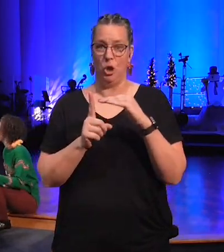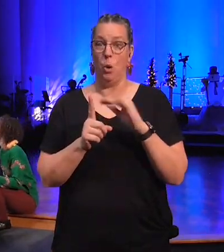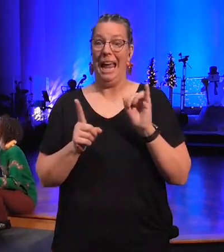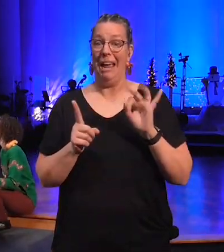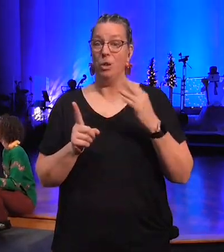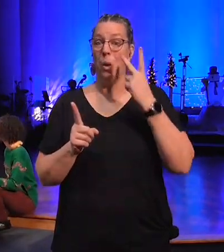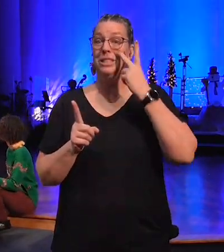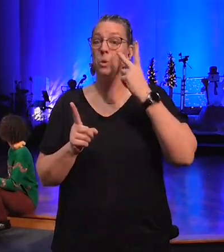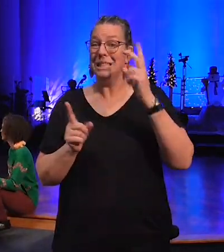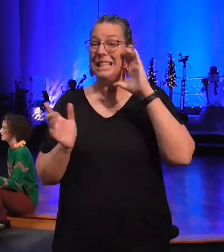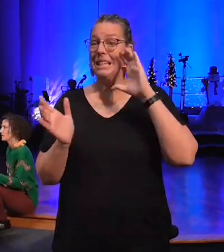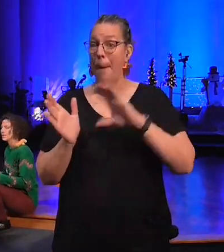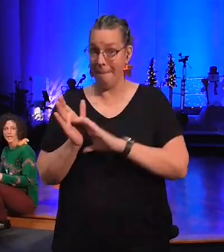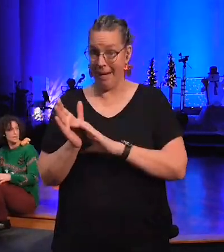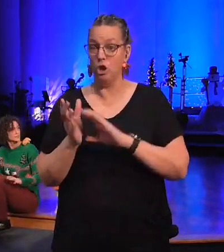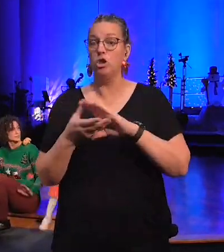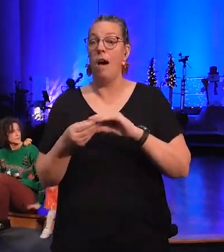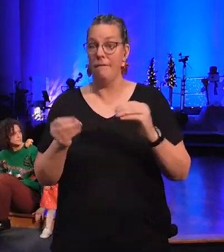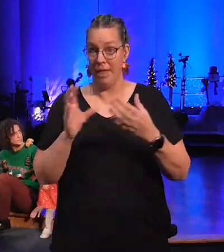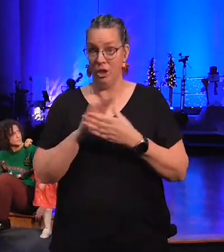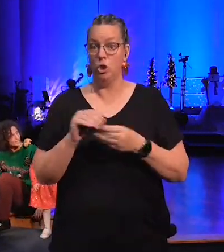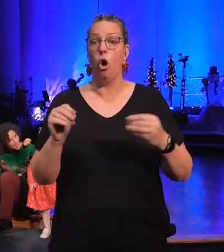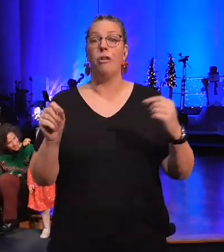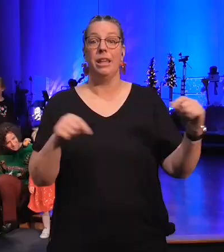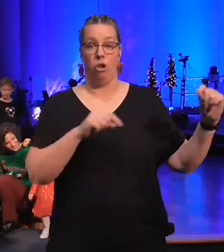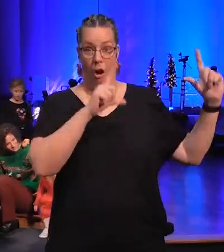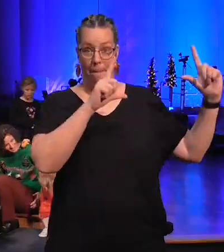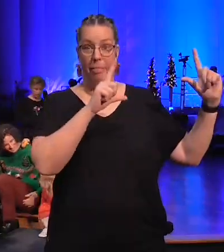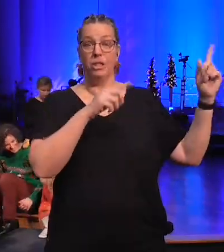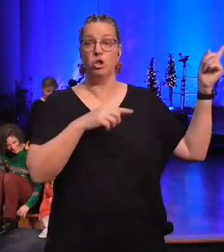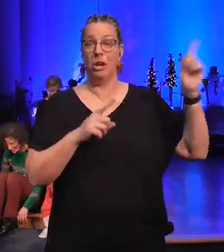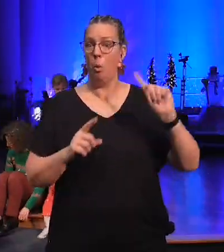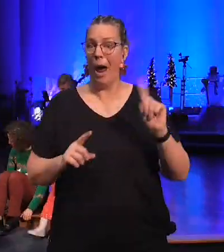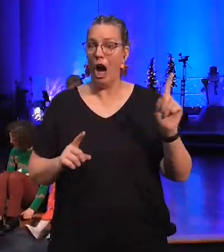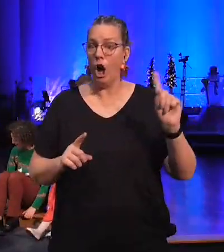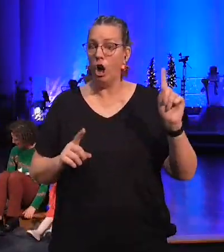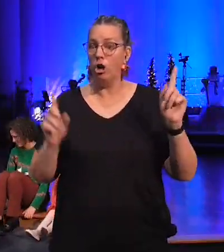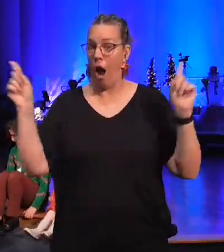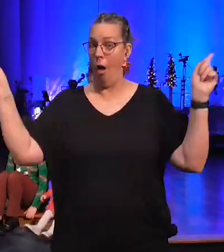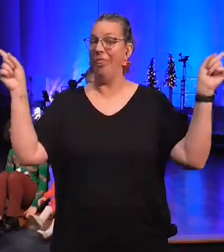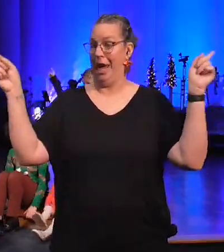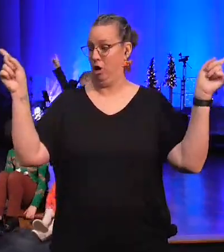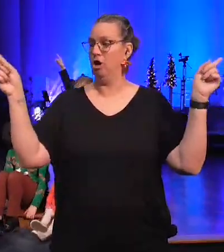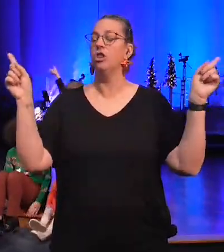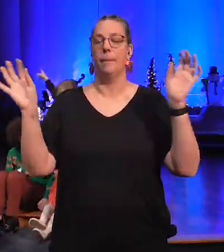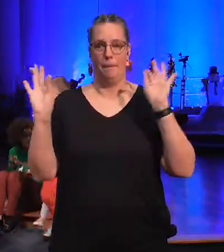all right so I just want to remind you that if you want to see the pictures of this story they are